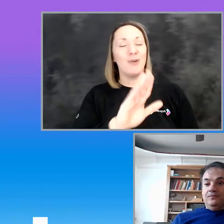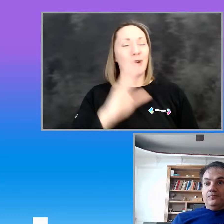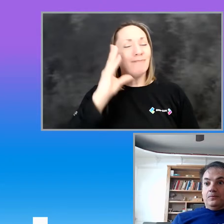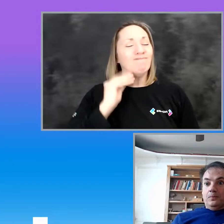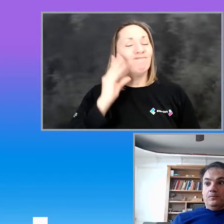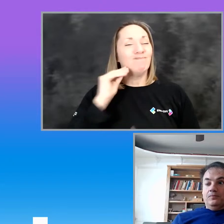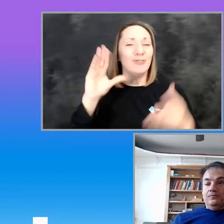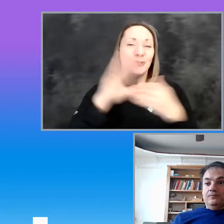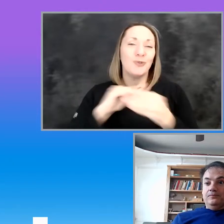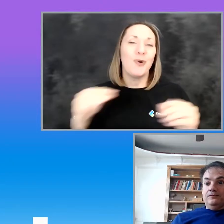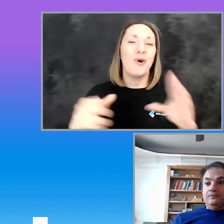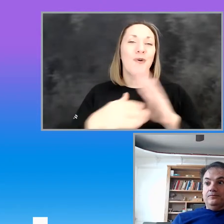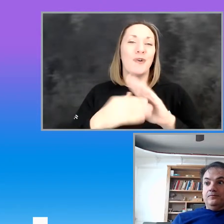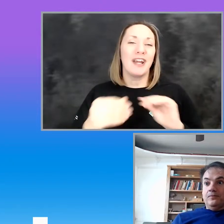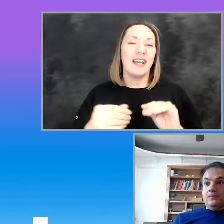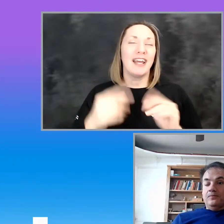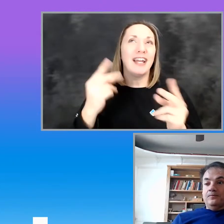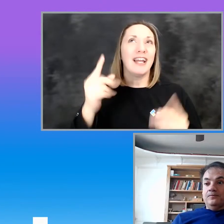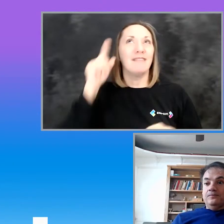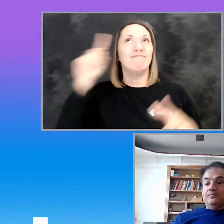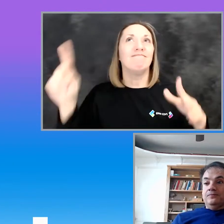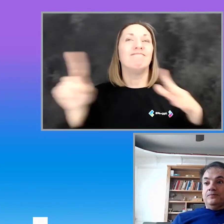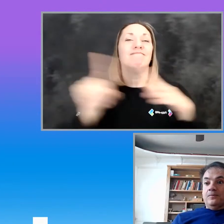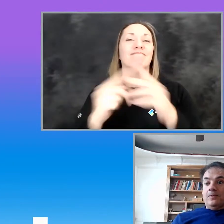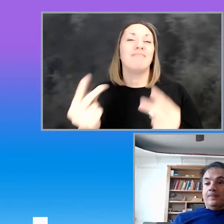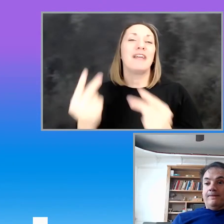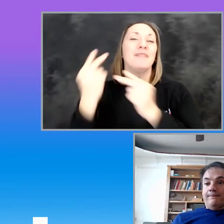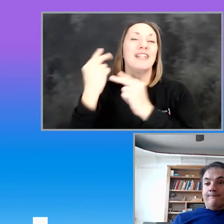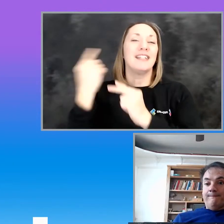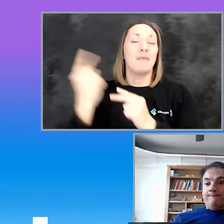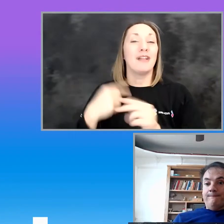story here. And it brings up